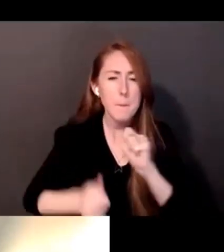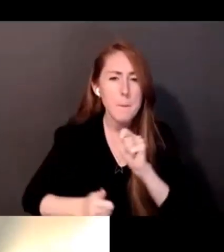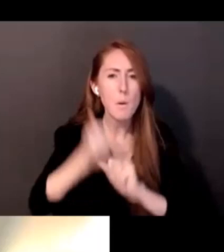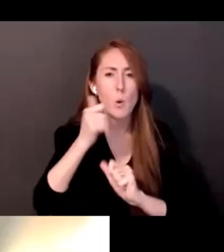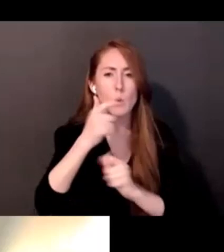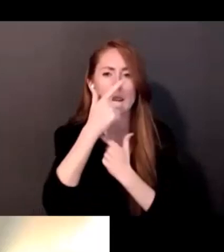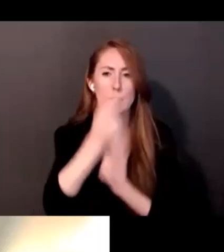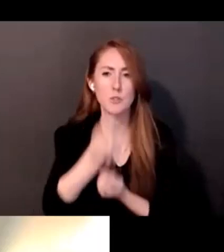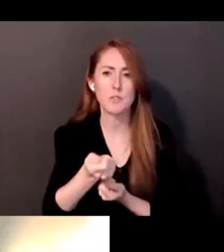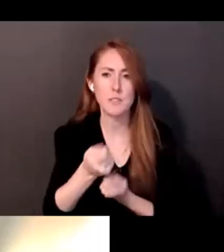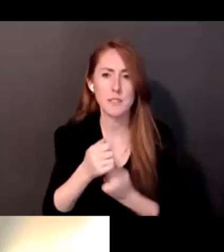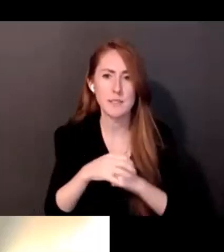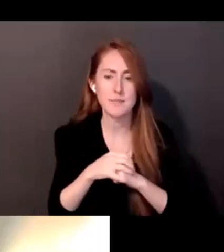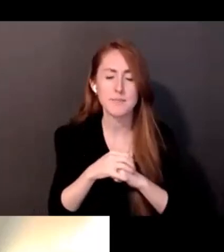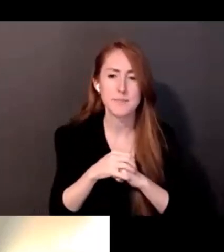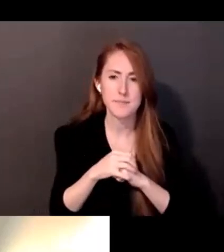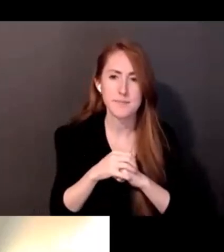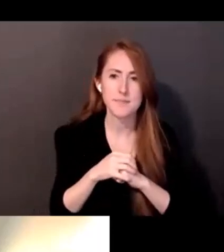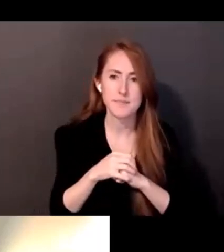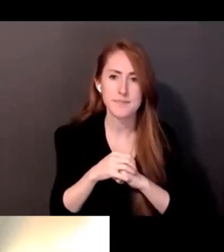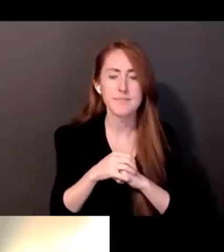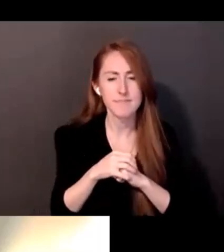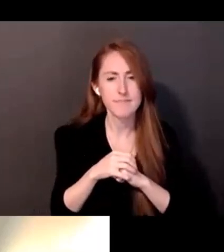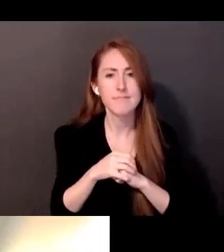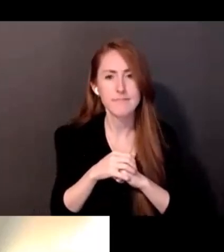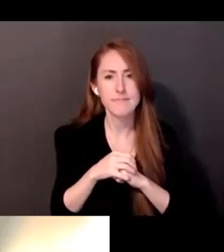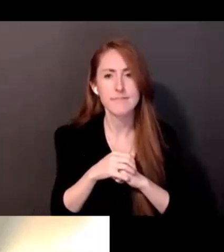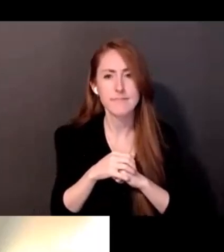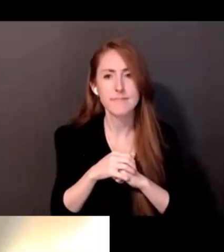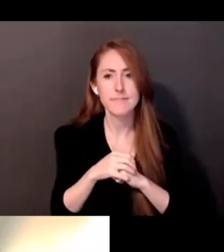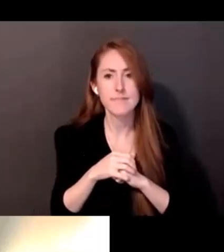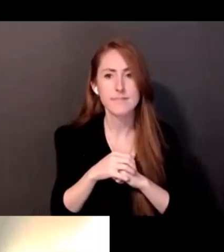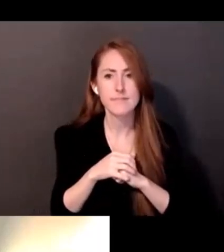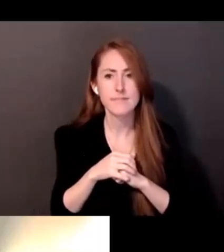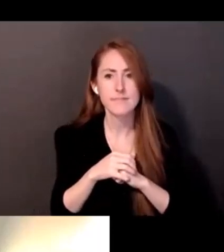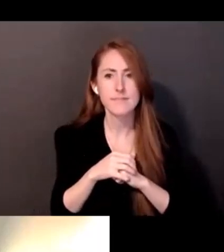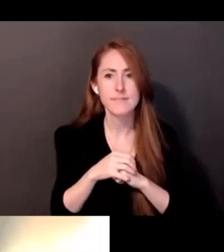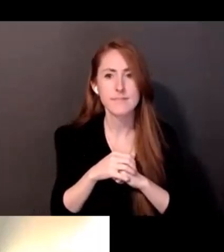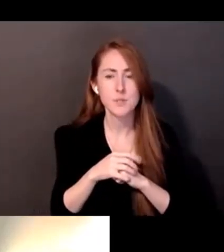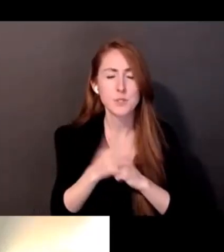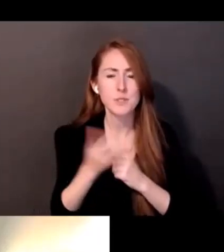and by, yeah, by the way they collaborate. Mm-hmm.